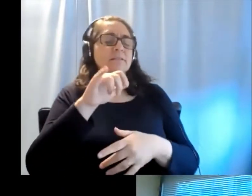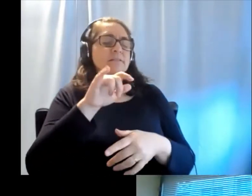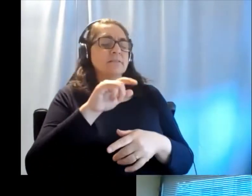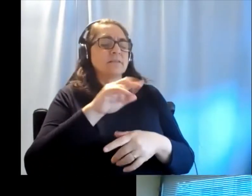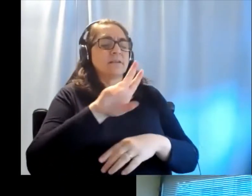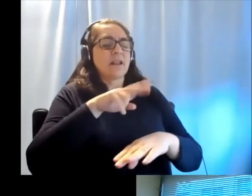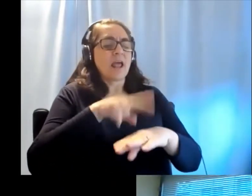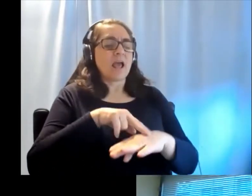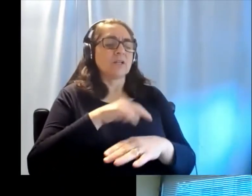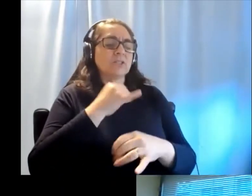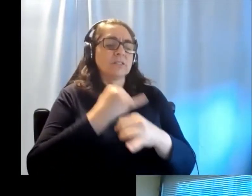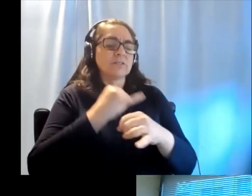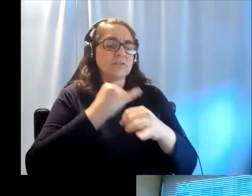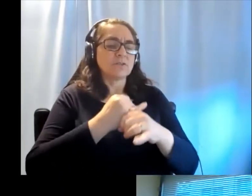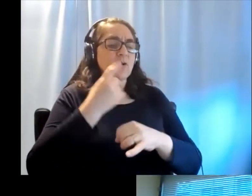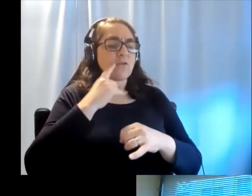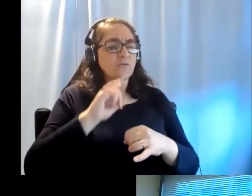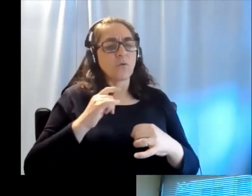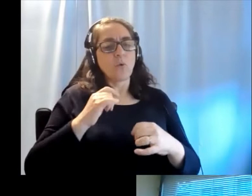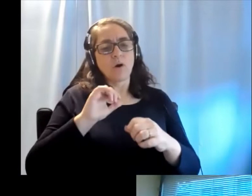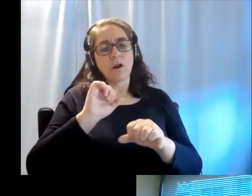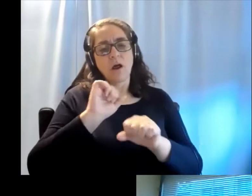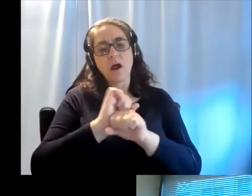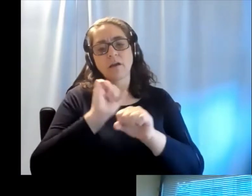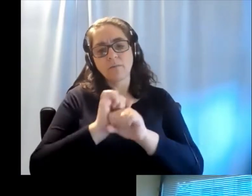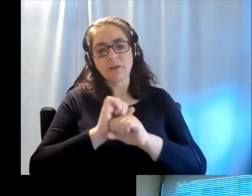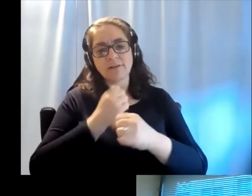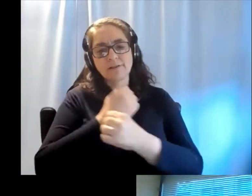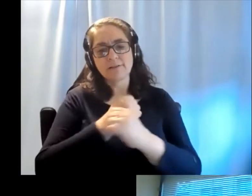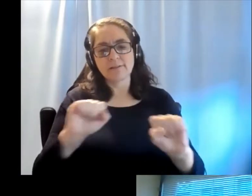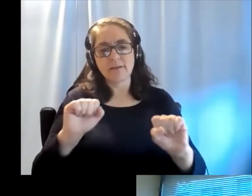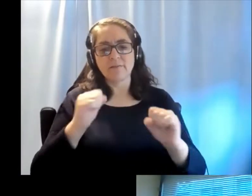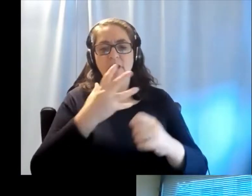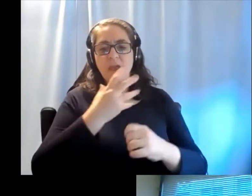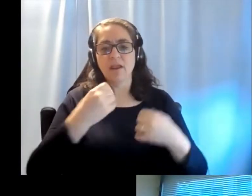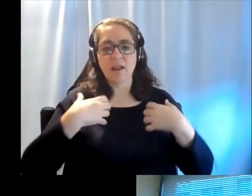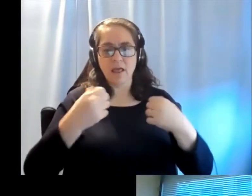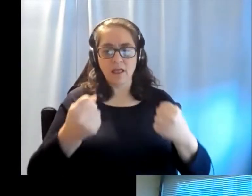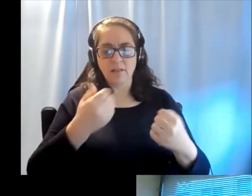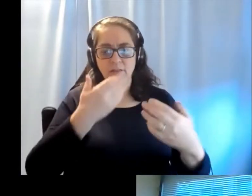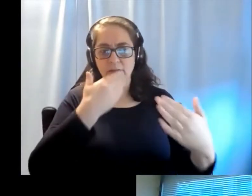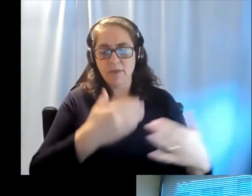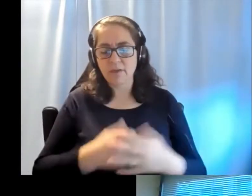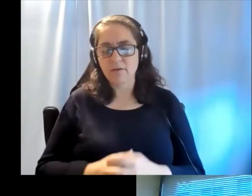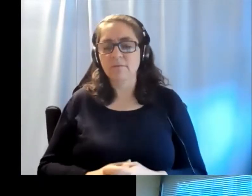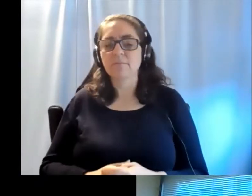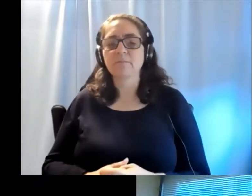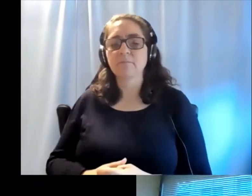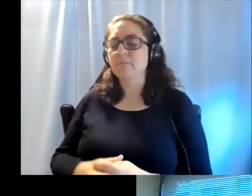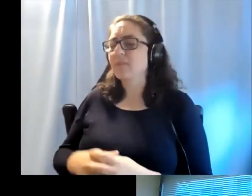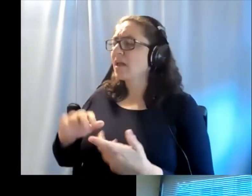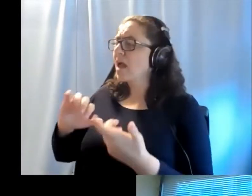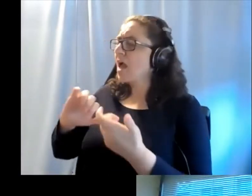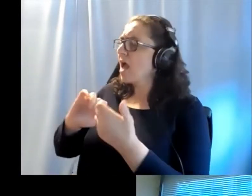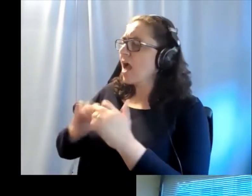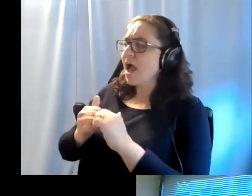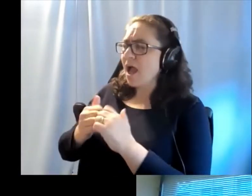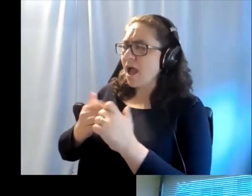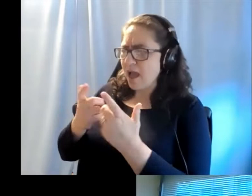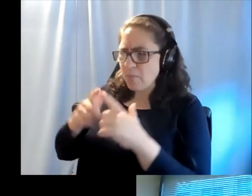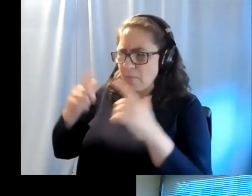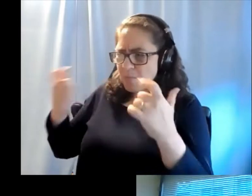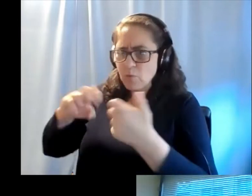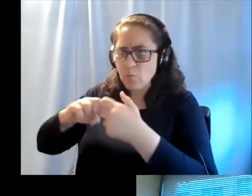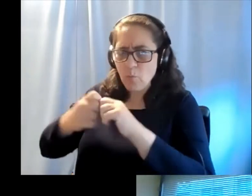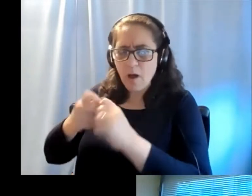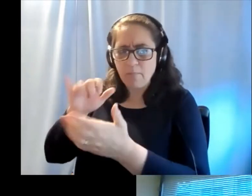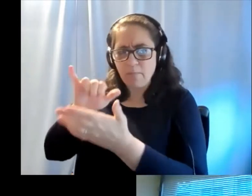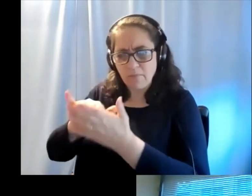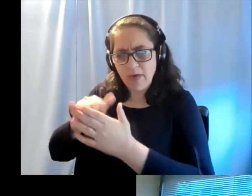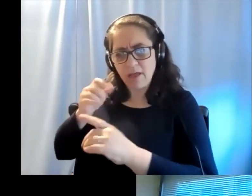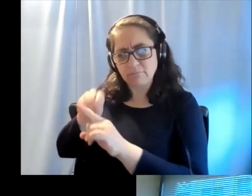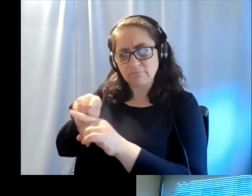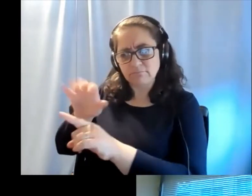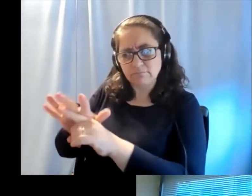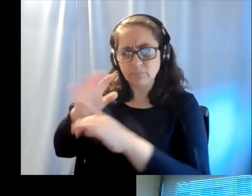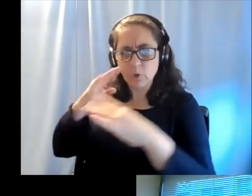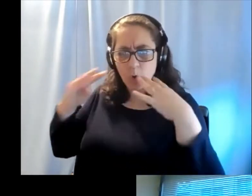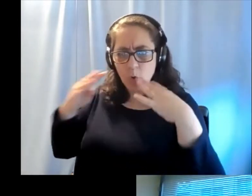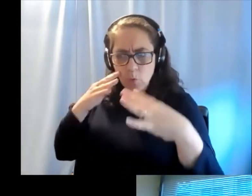How big of an issue is non occupational noise exposure?